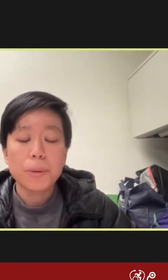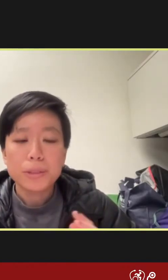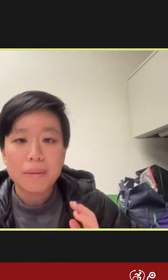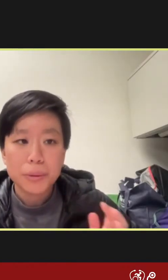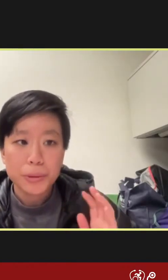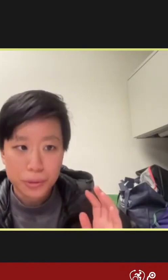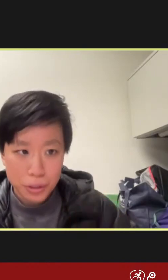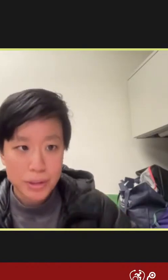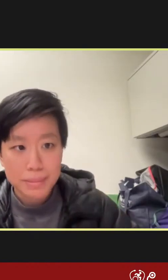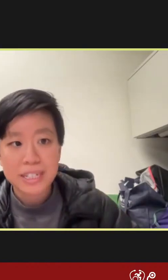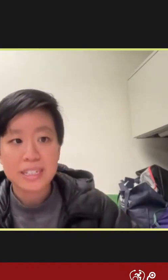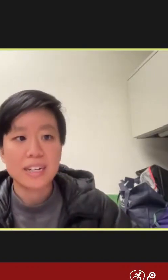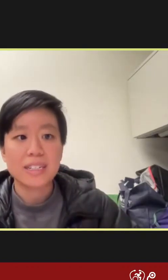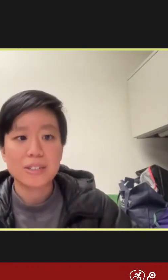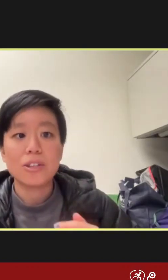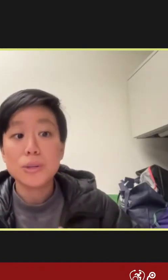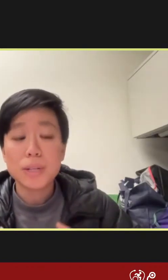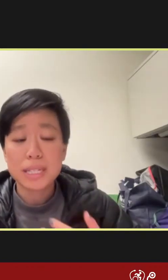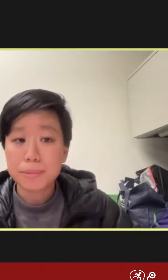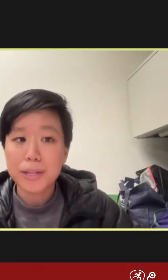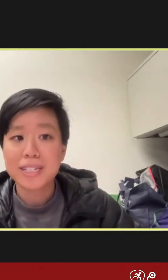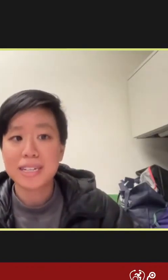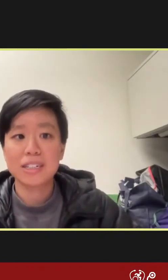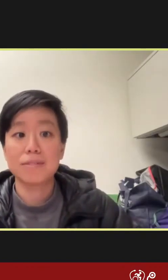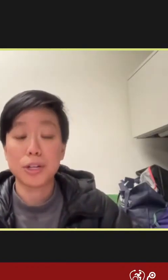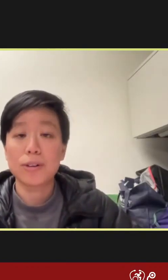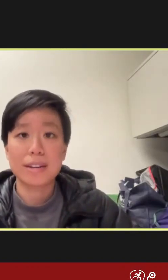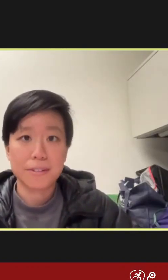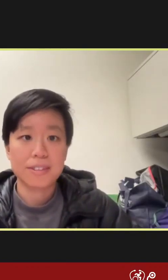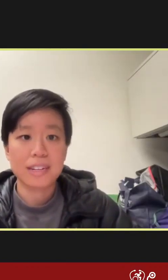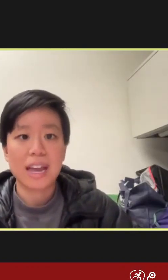neuroimaging studies to new conceptualization of neurodiversity and